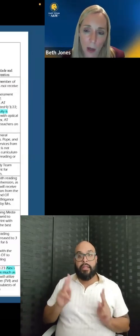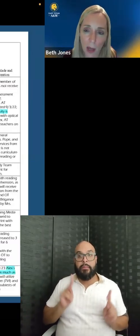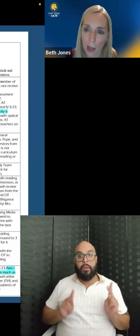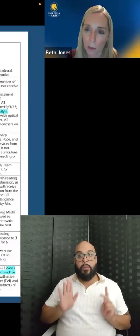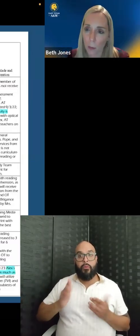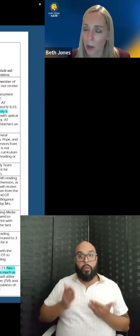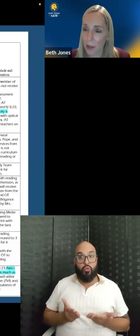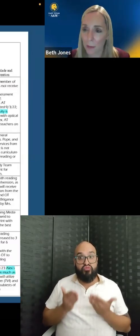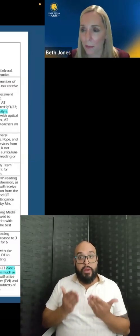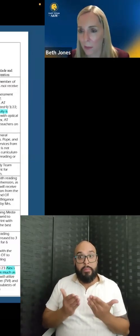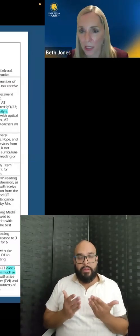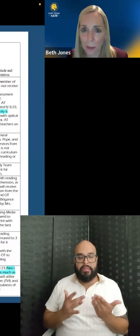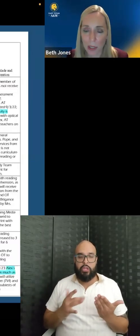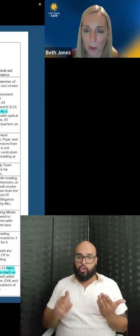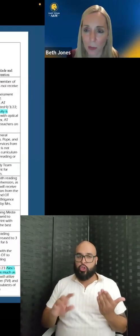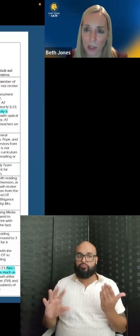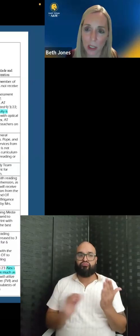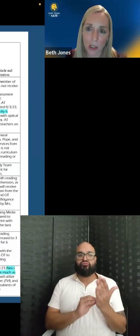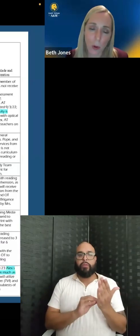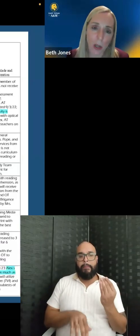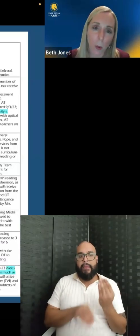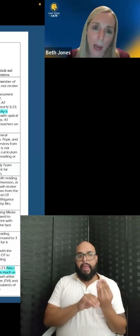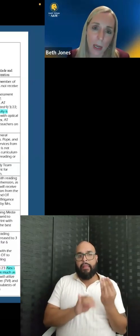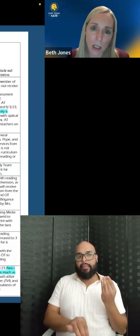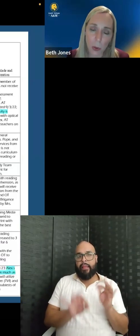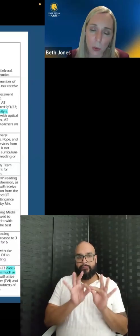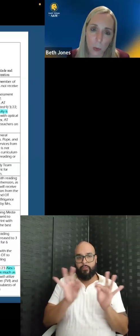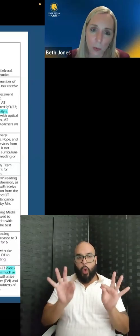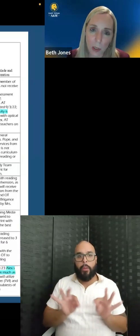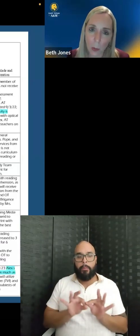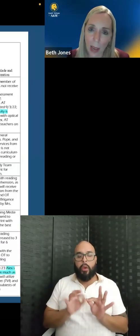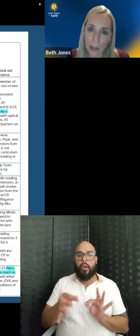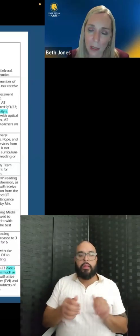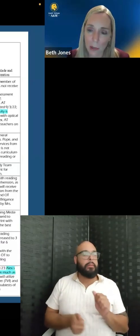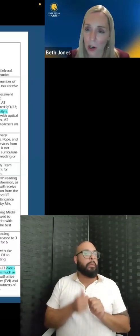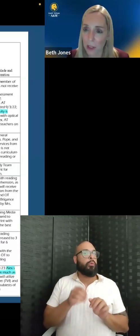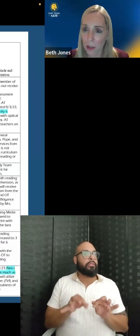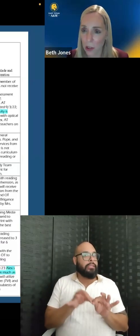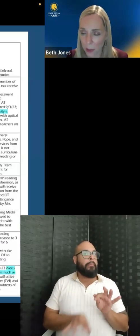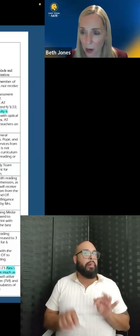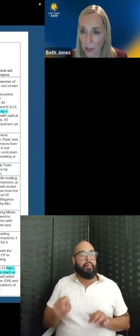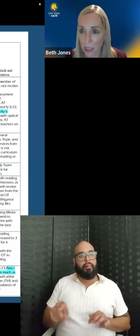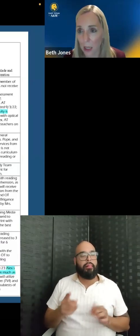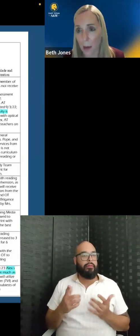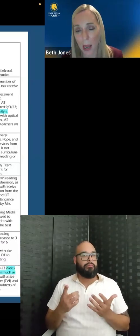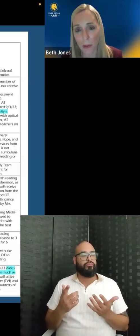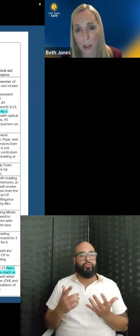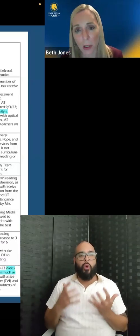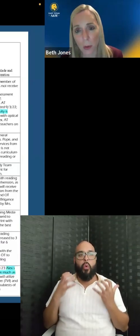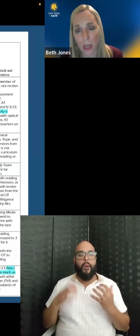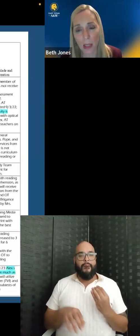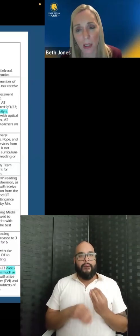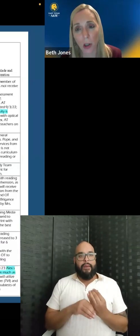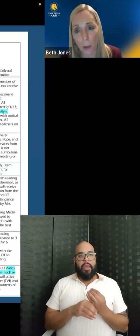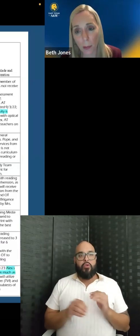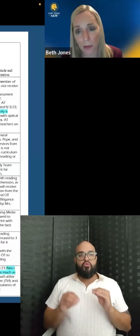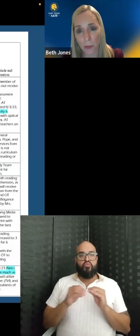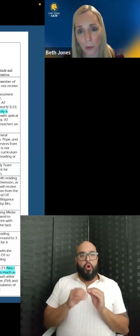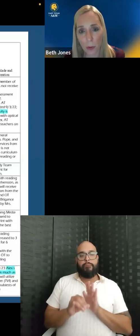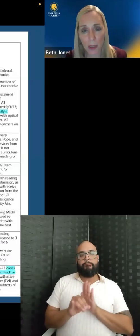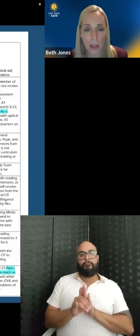And one of the simplest ones was I just wanted a way to, add demographic data about the student at the top of the form.